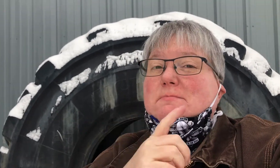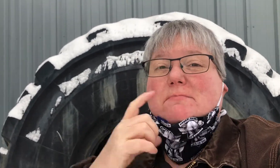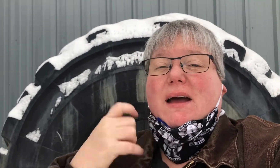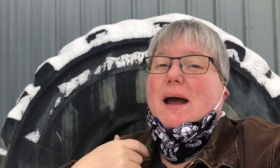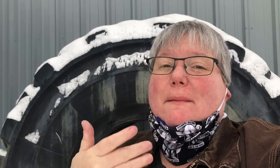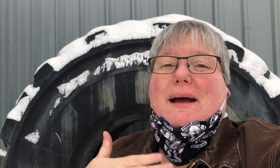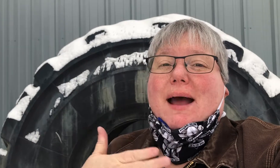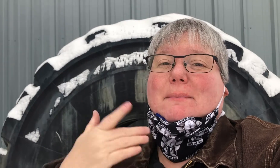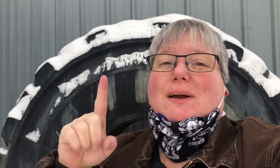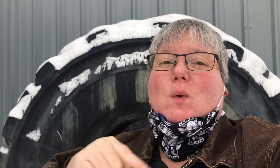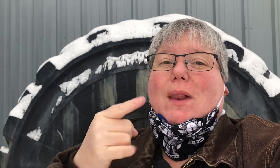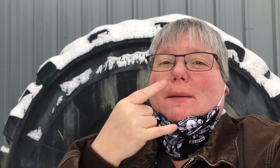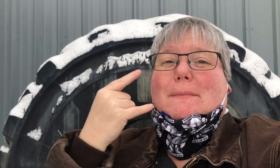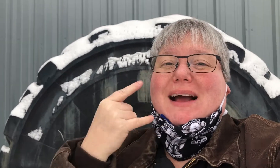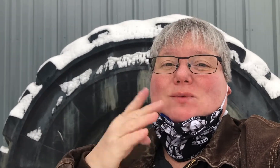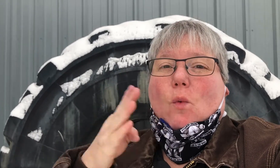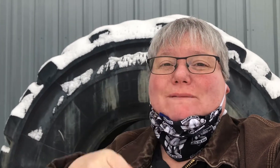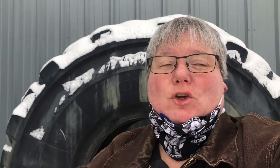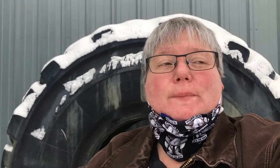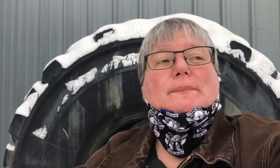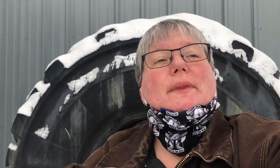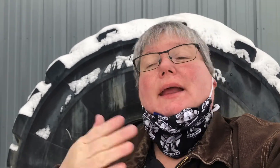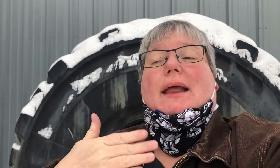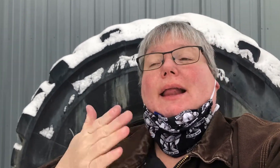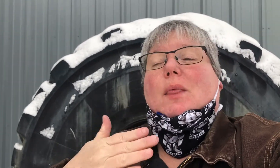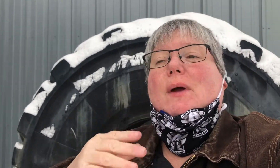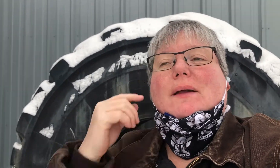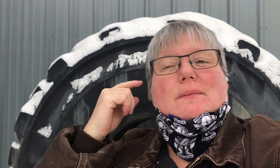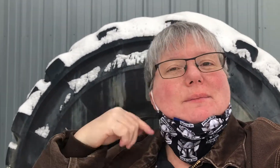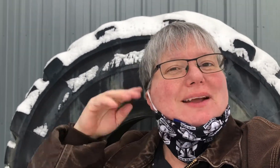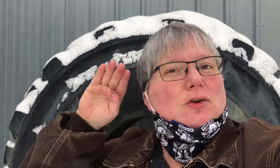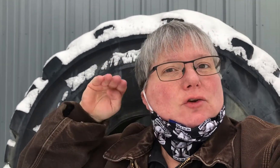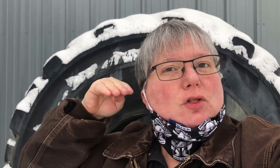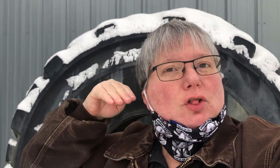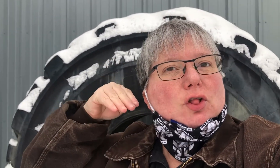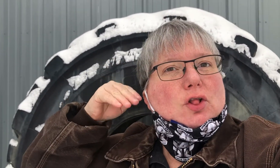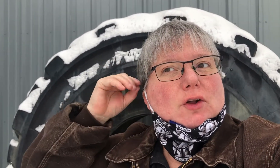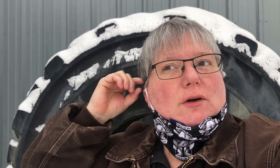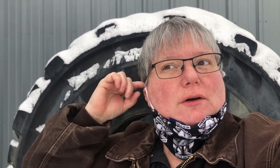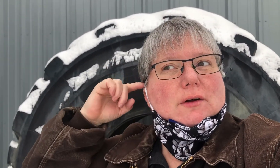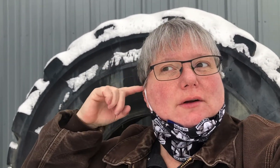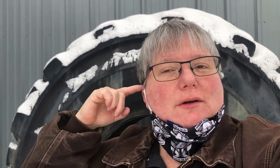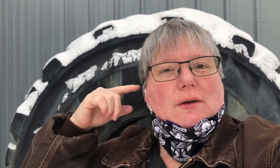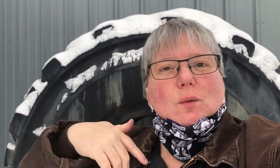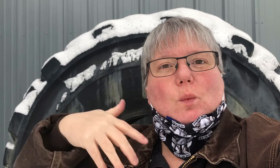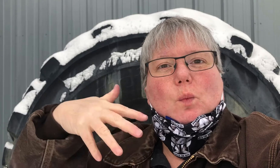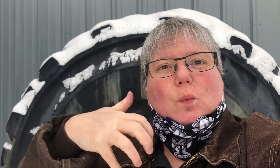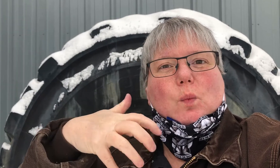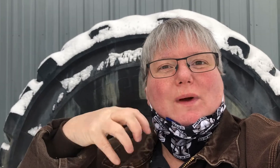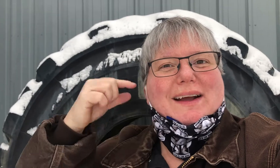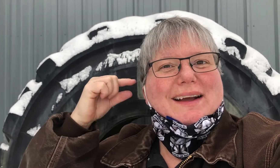I'm gonna be glad when mask time is over! Anyway, oh my ears are bending over. I have weak ears. *haha*